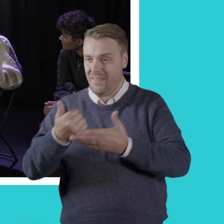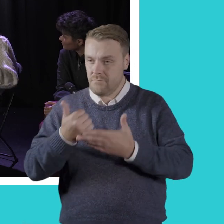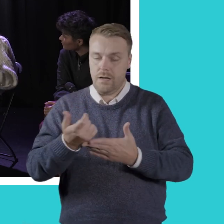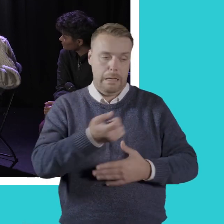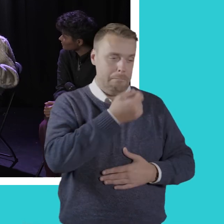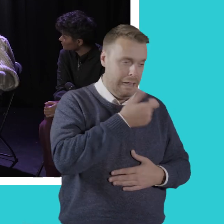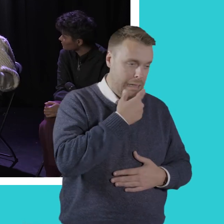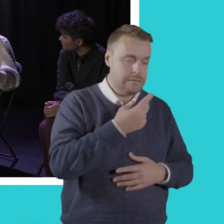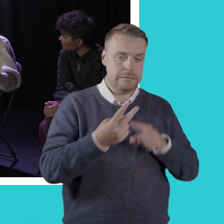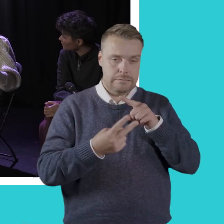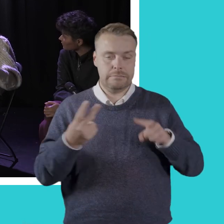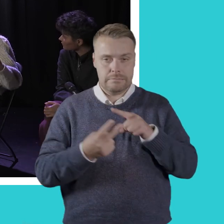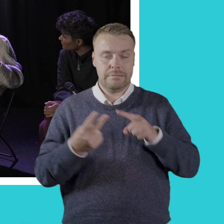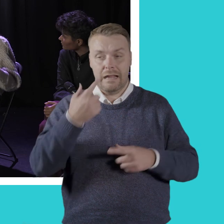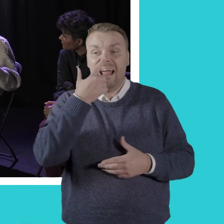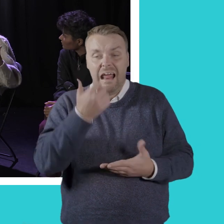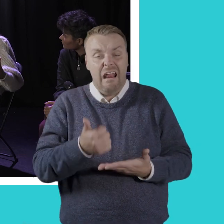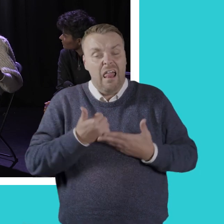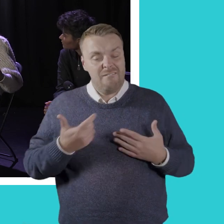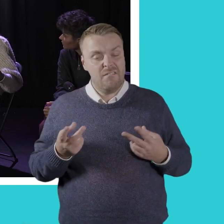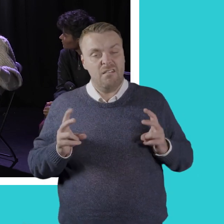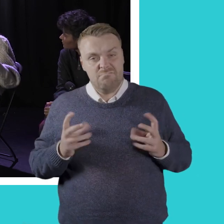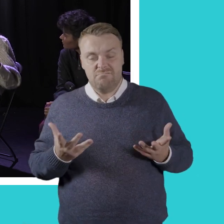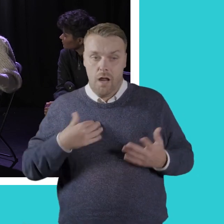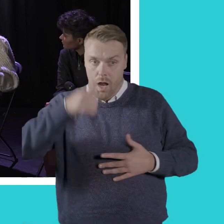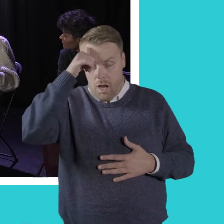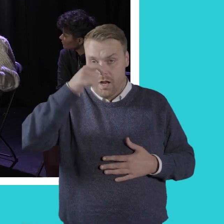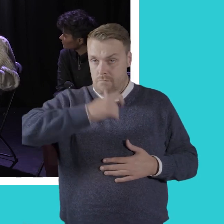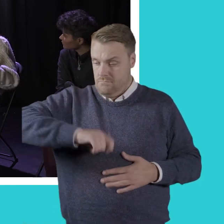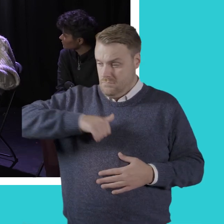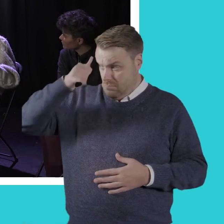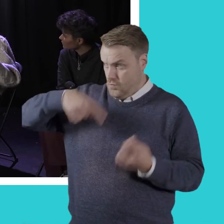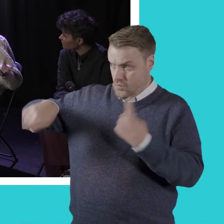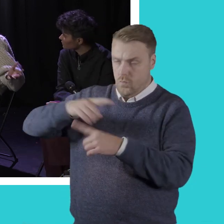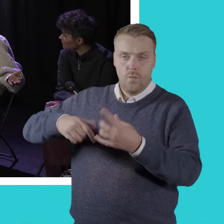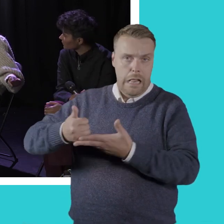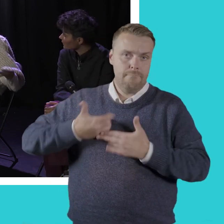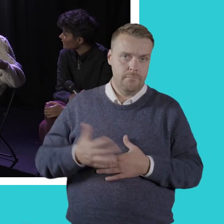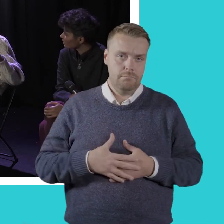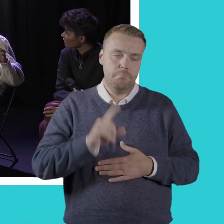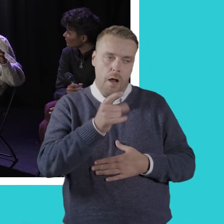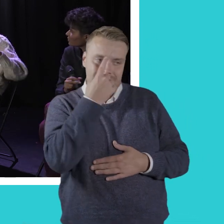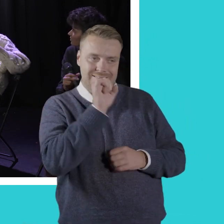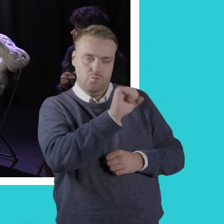whether antidepressants can also be really helpful. I personally know a lot of people who found that to be helpful. I totally take your point that it's important that we look at